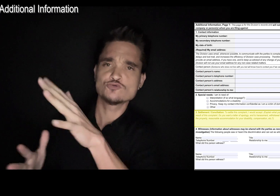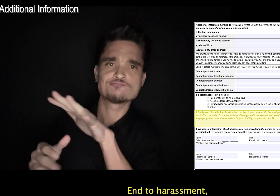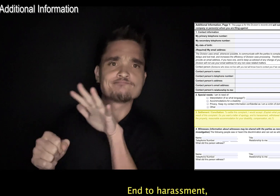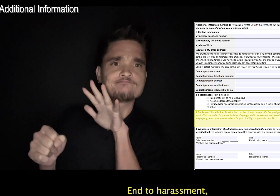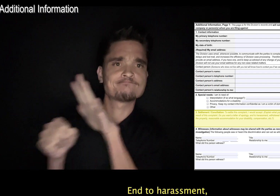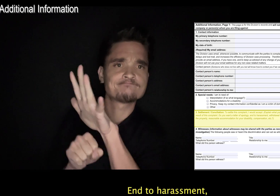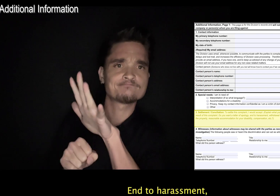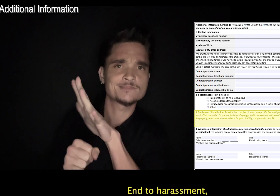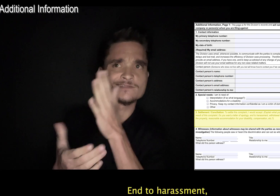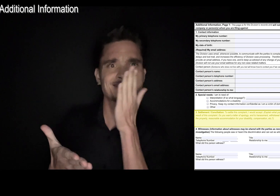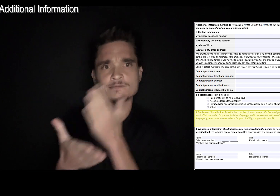End to harassment,